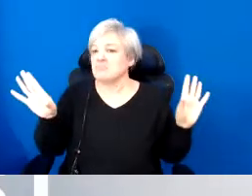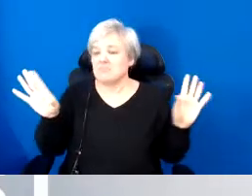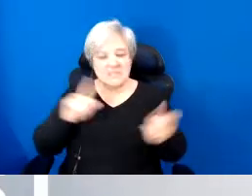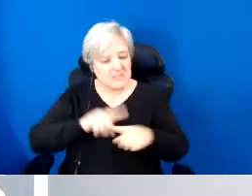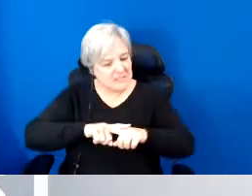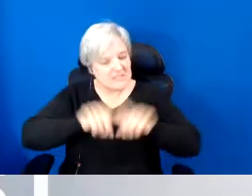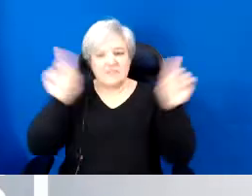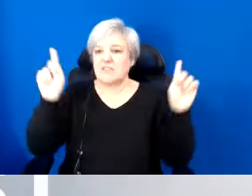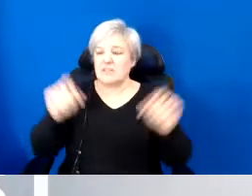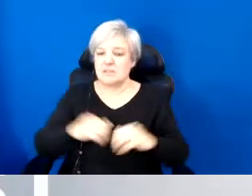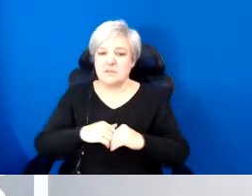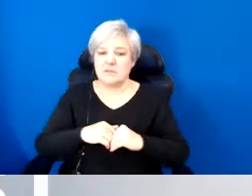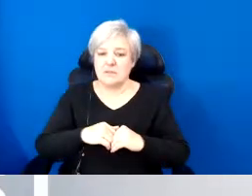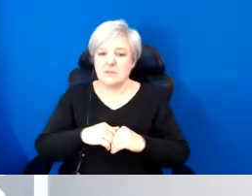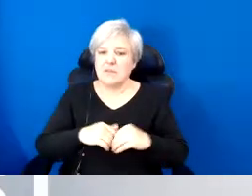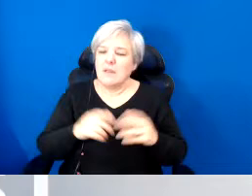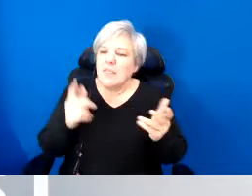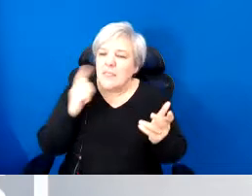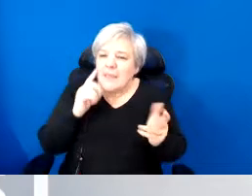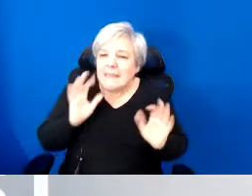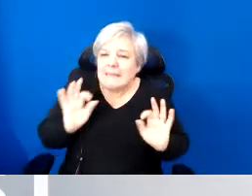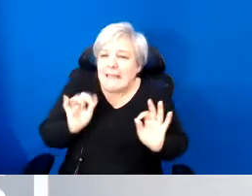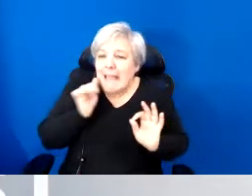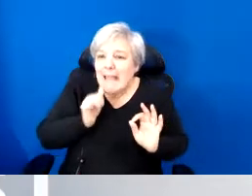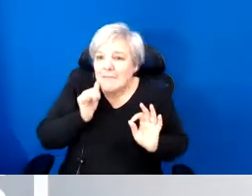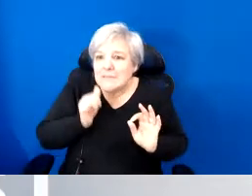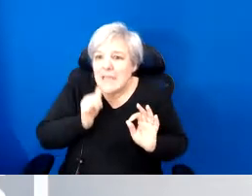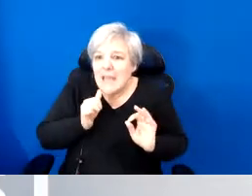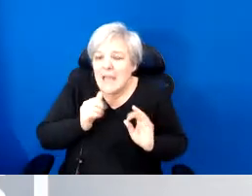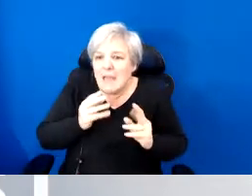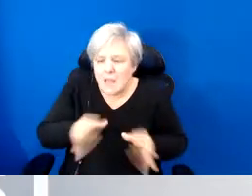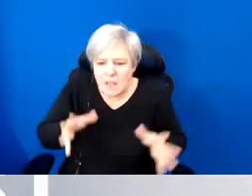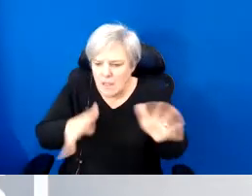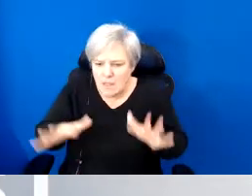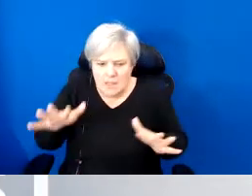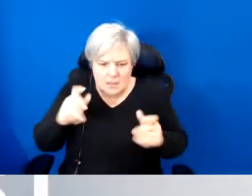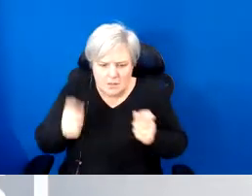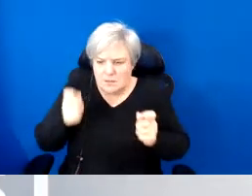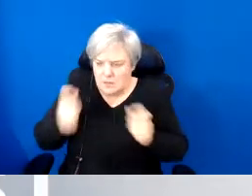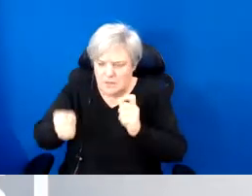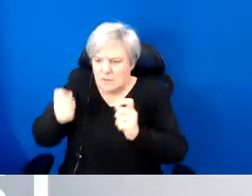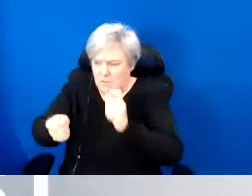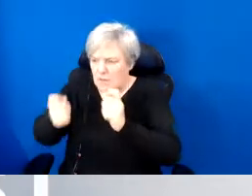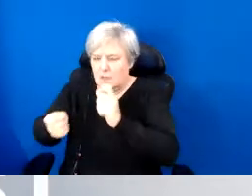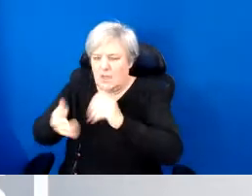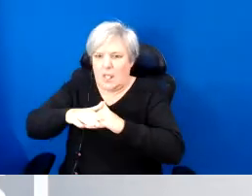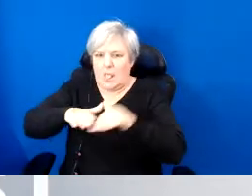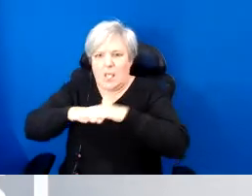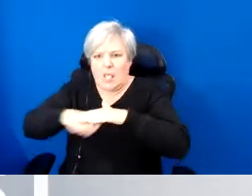These smaller, everyday losses added up and they built on one another. What was minor?